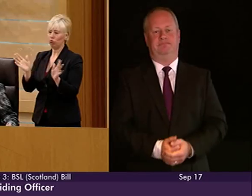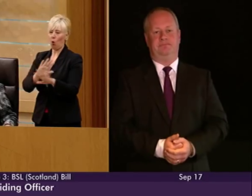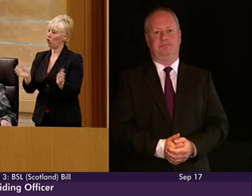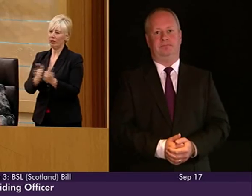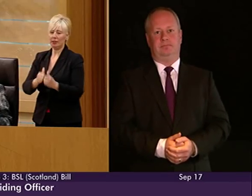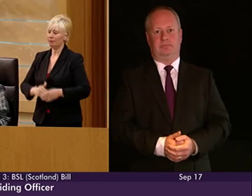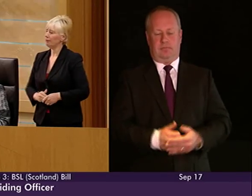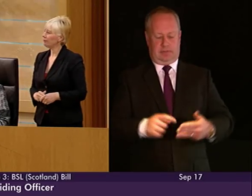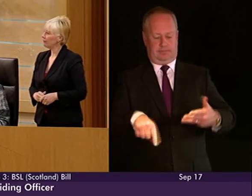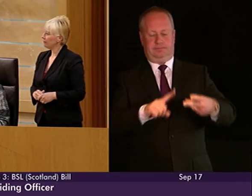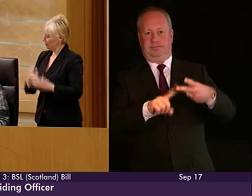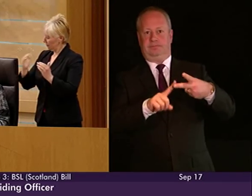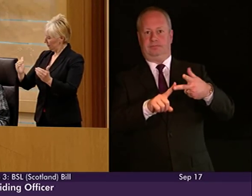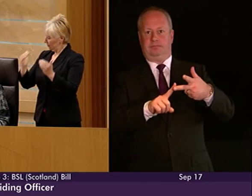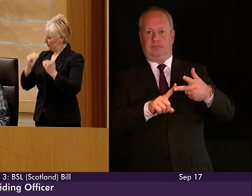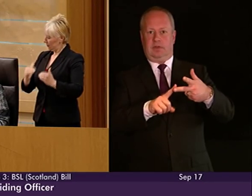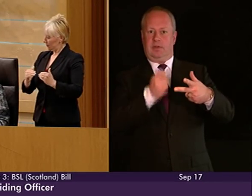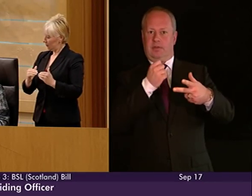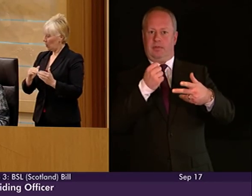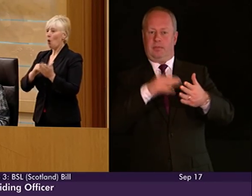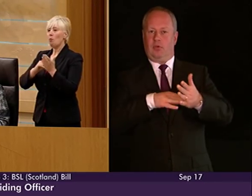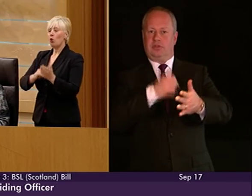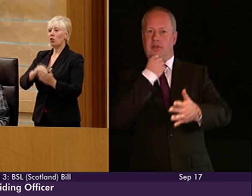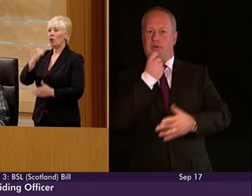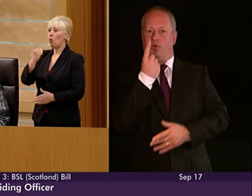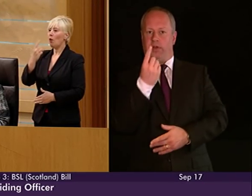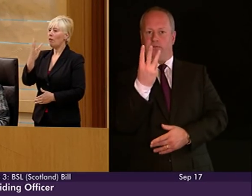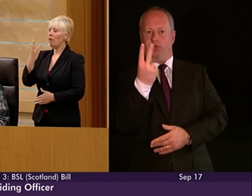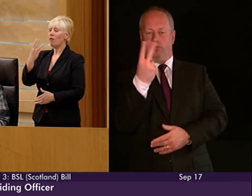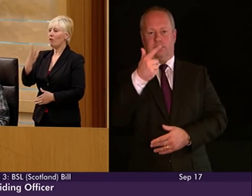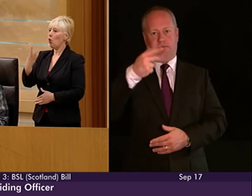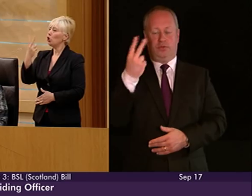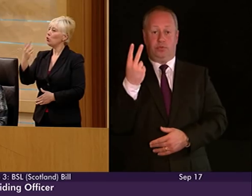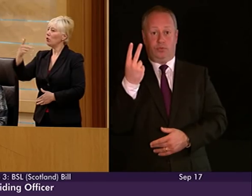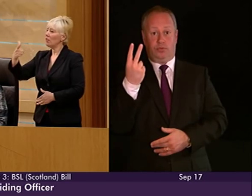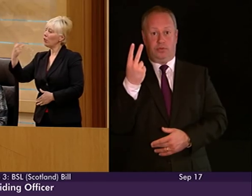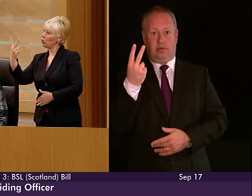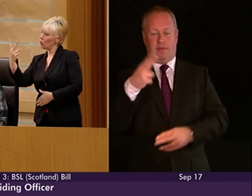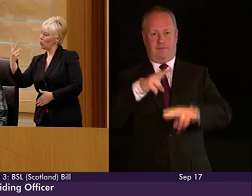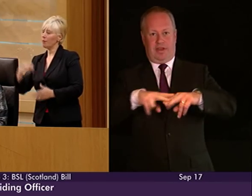The Presiding Officer: The next question is, that motion S4M-14272, in the name of Fergus